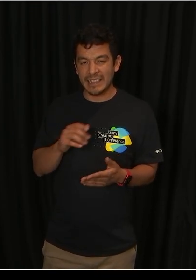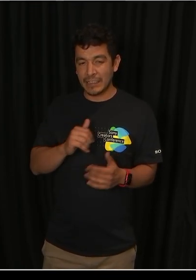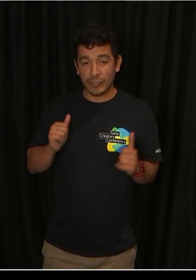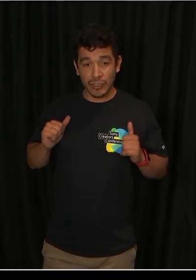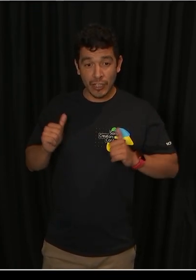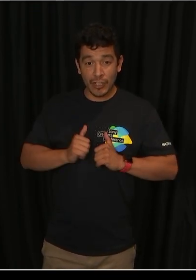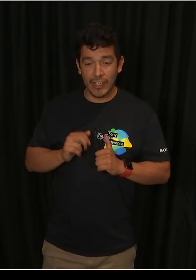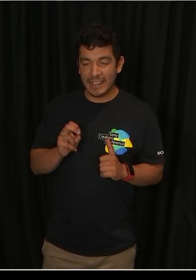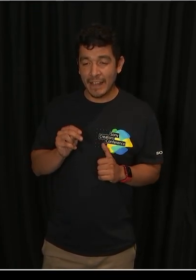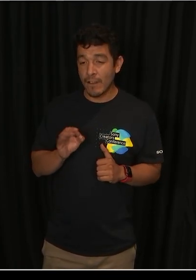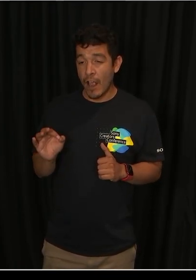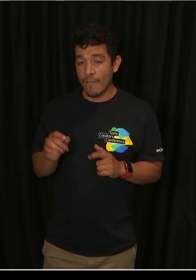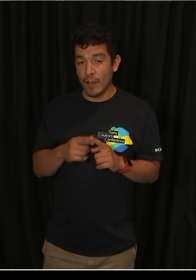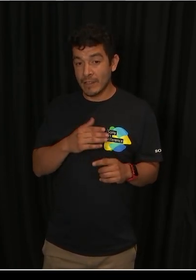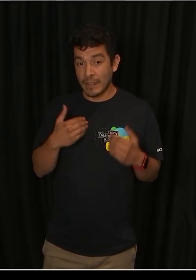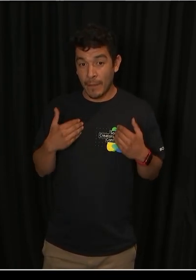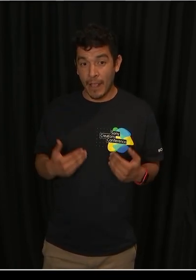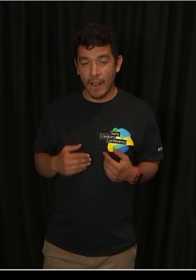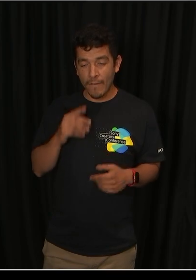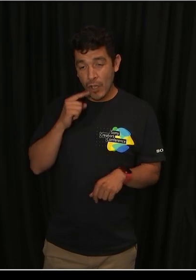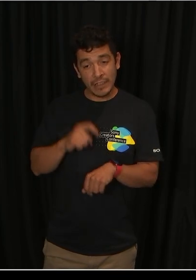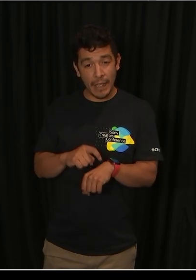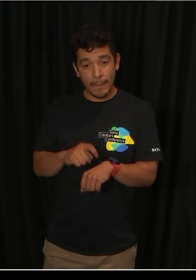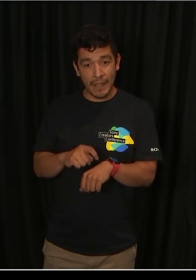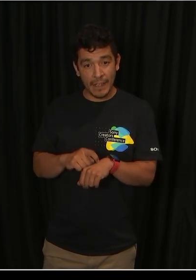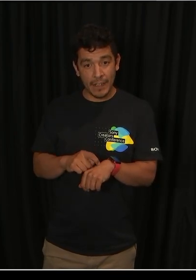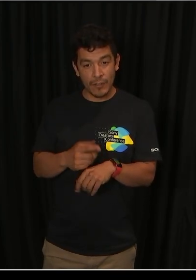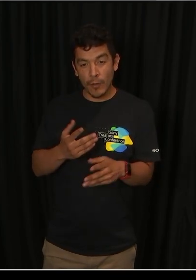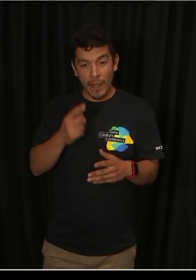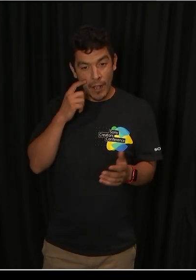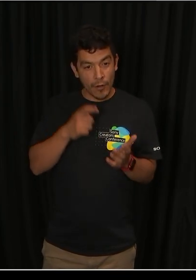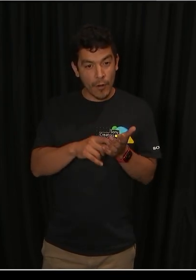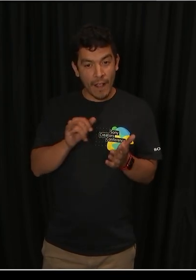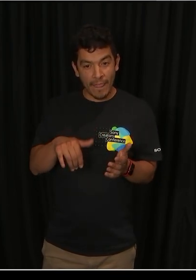even offset from his body in terms of timing. So you might notice that in these here.